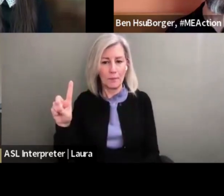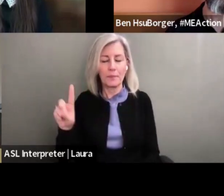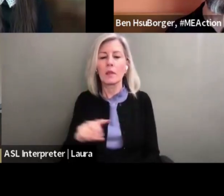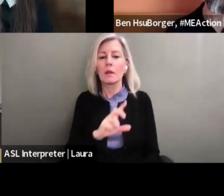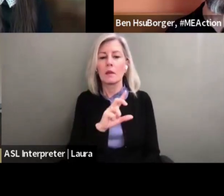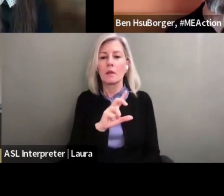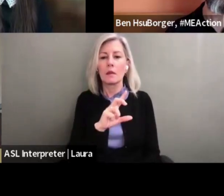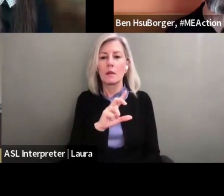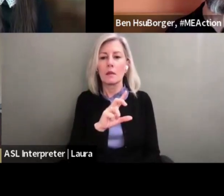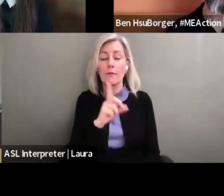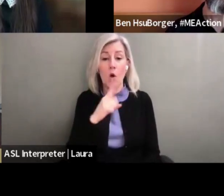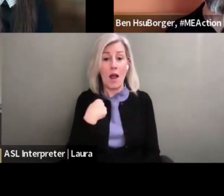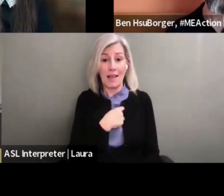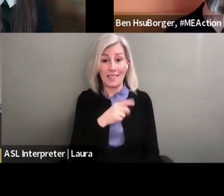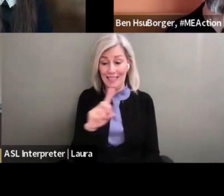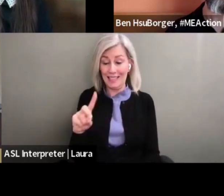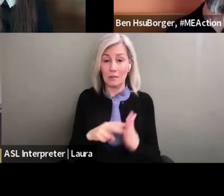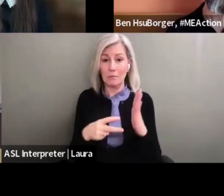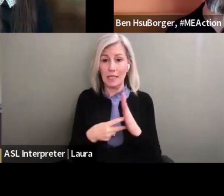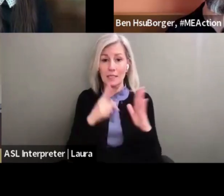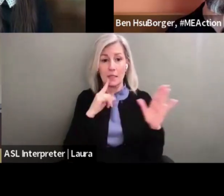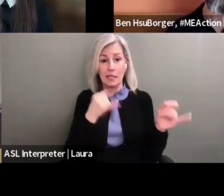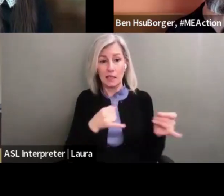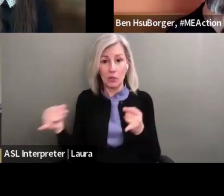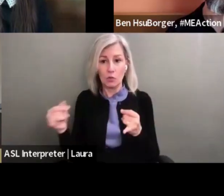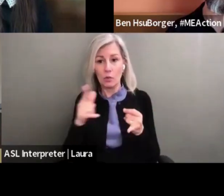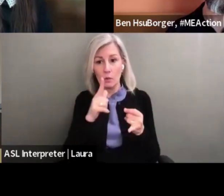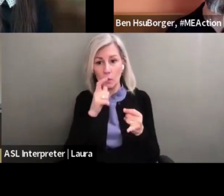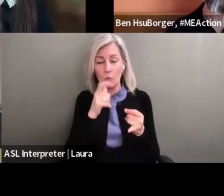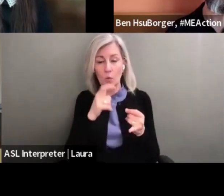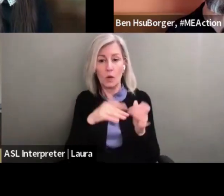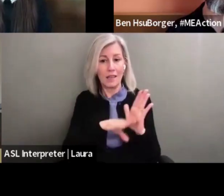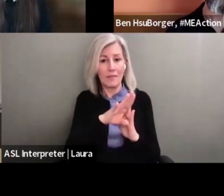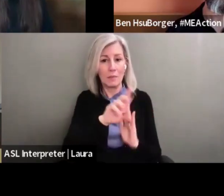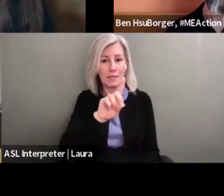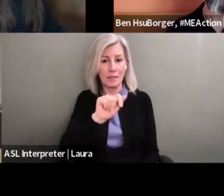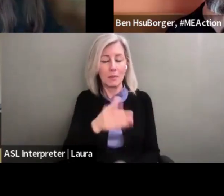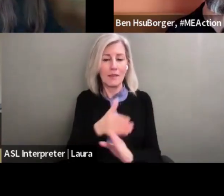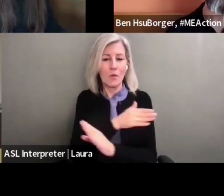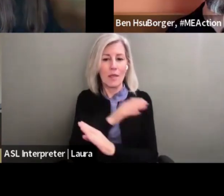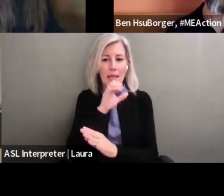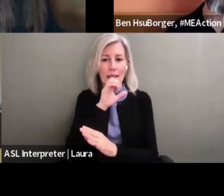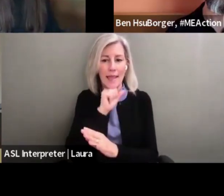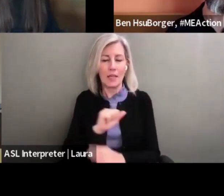and are part of these conversations we are having right now with the states on how to implement